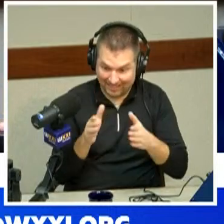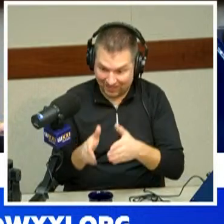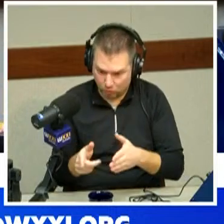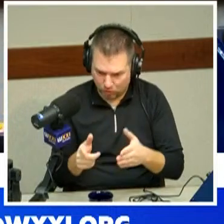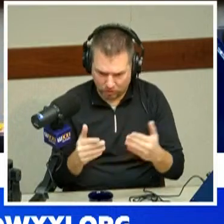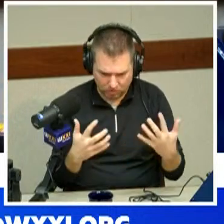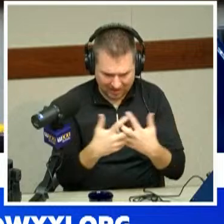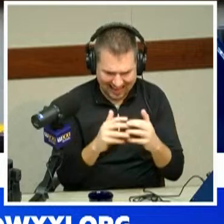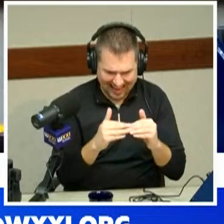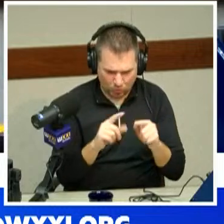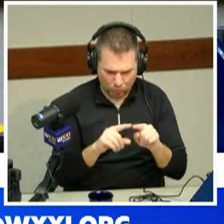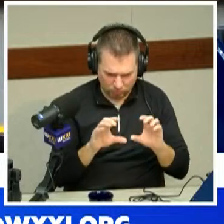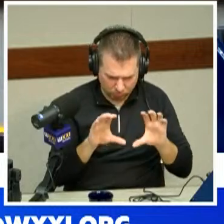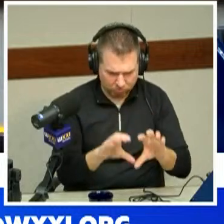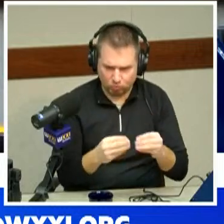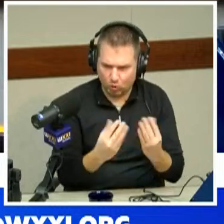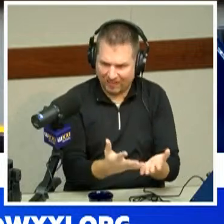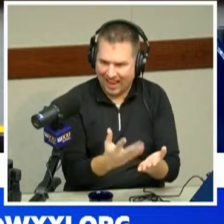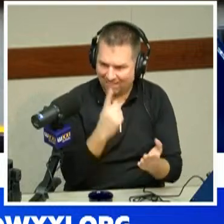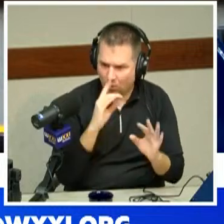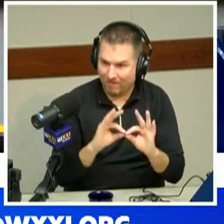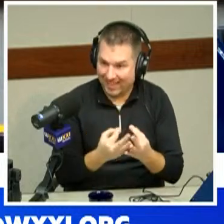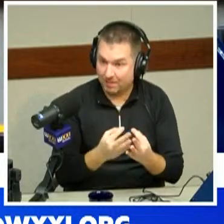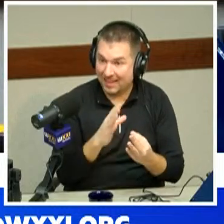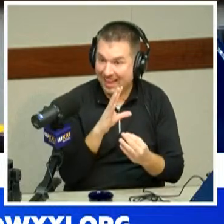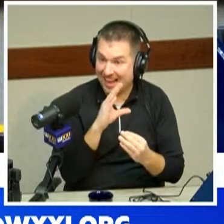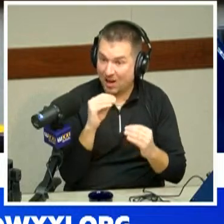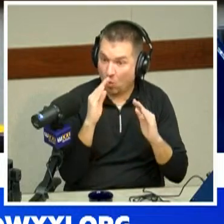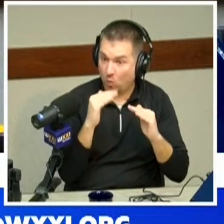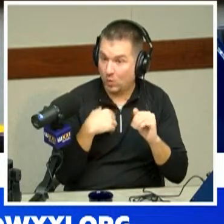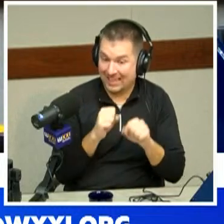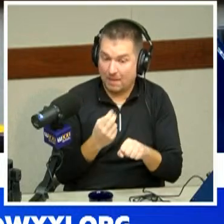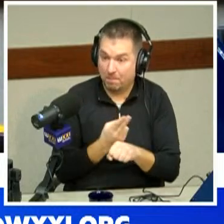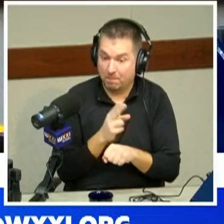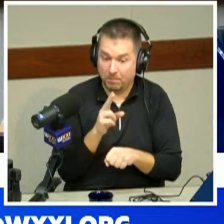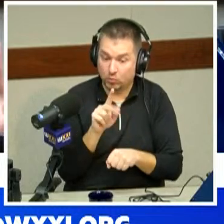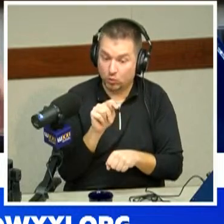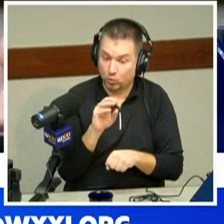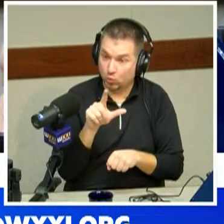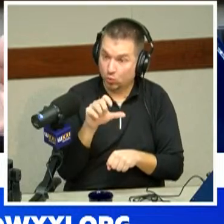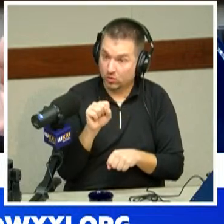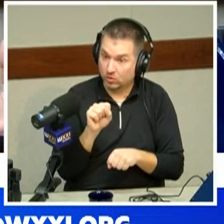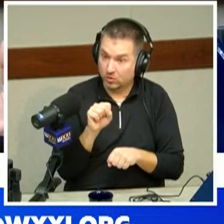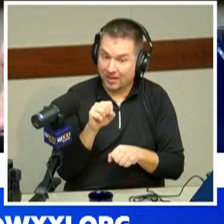families but then also hopefully creating a tool in those moments that we don't have someone that